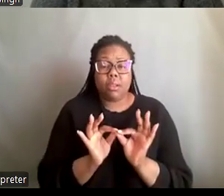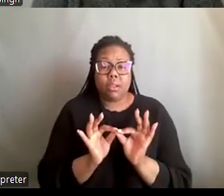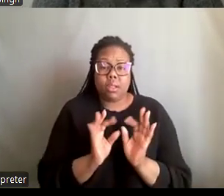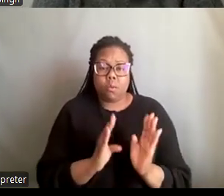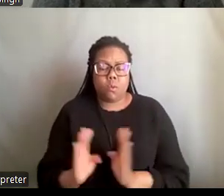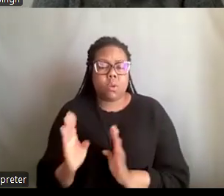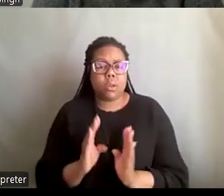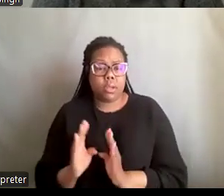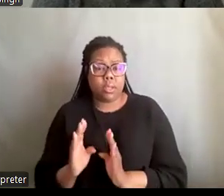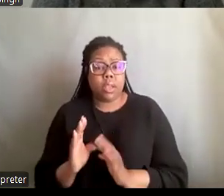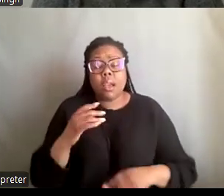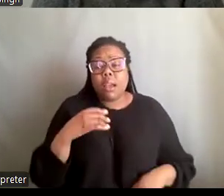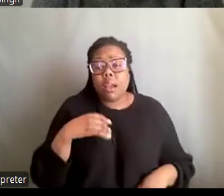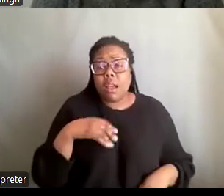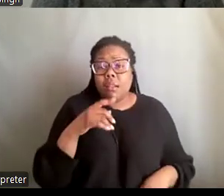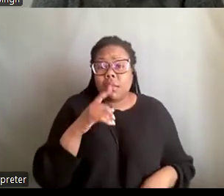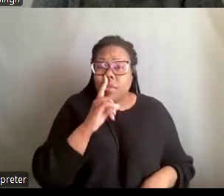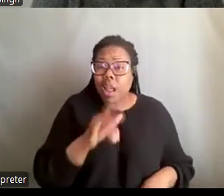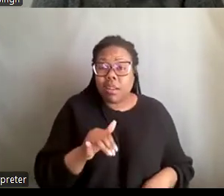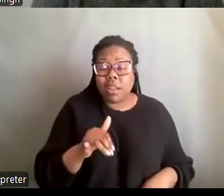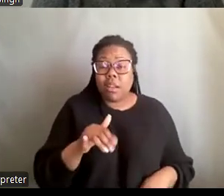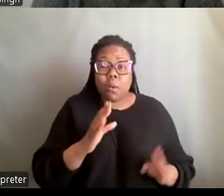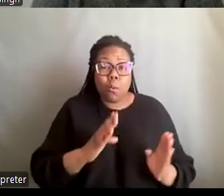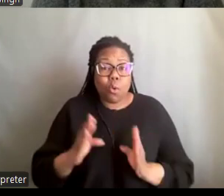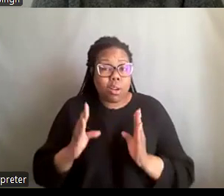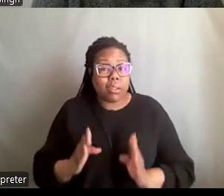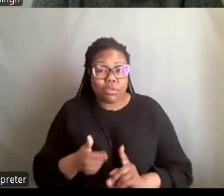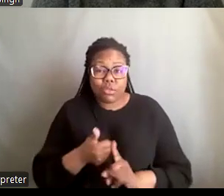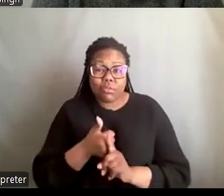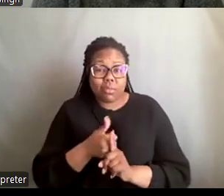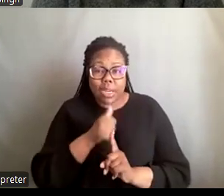It is critical that we organize. The reality is